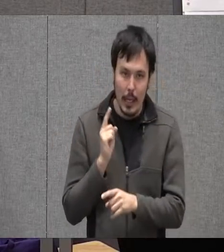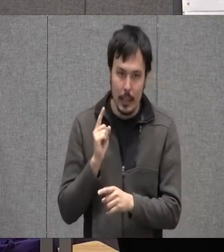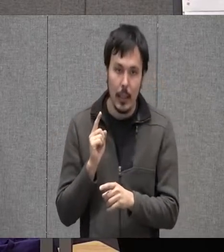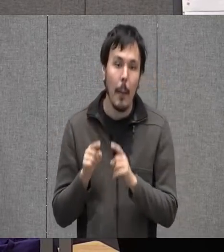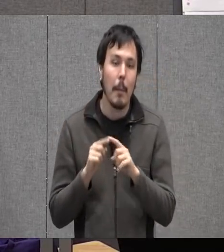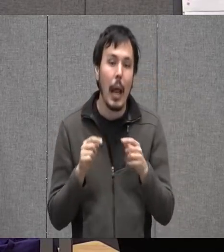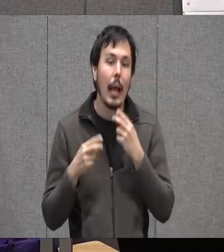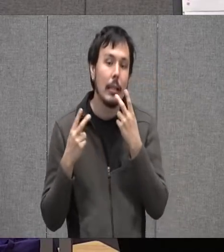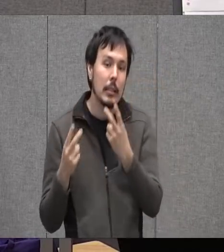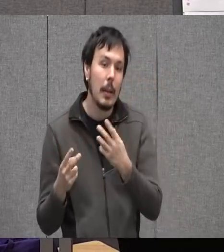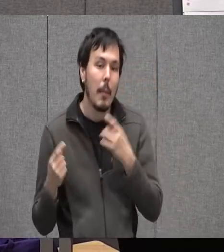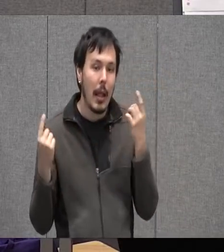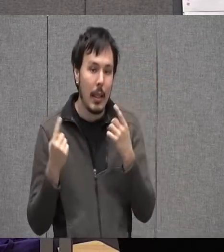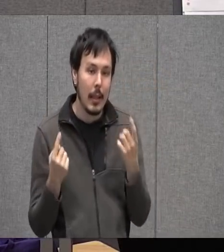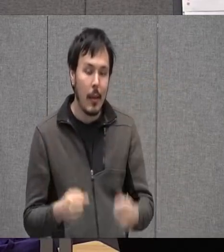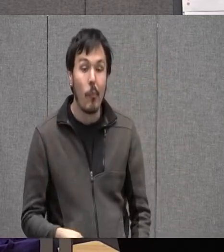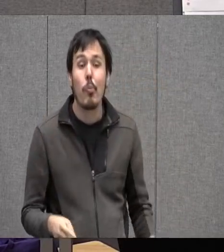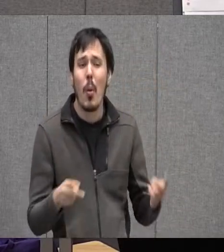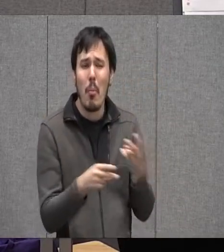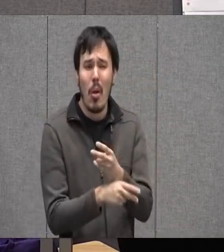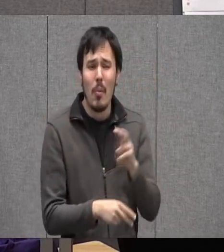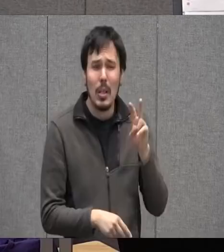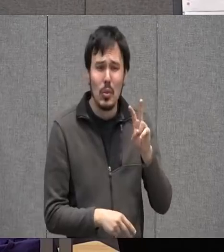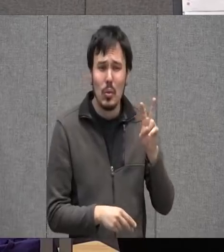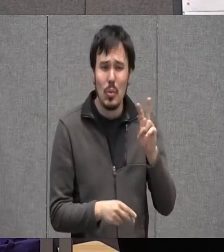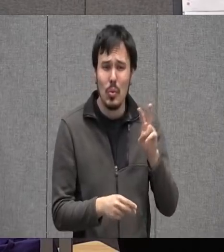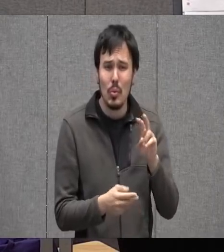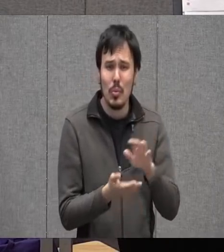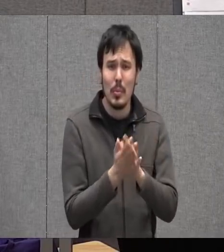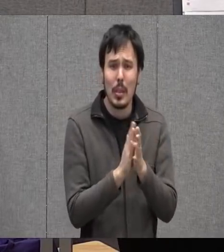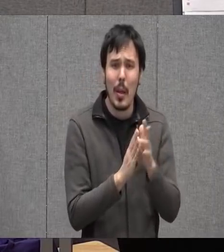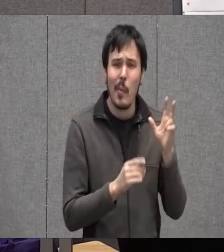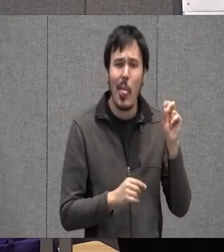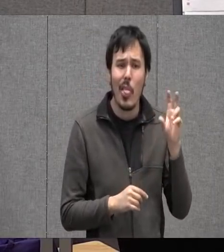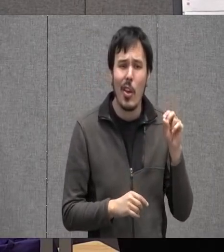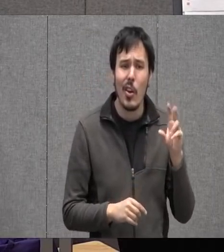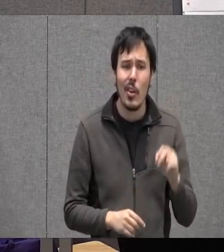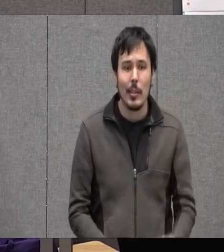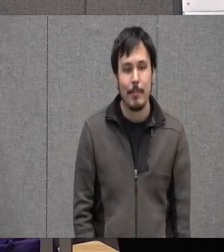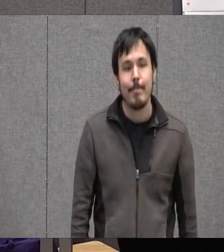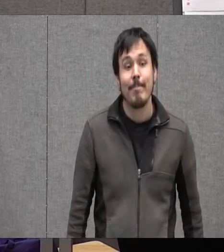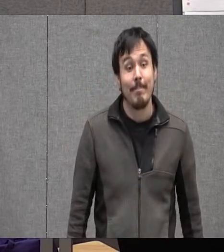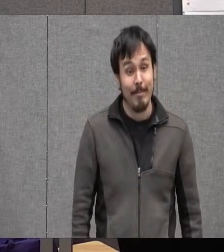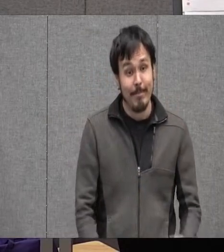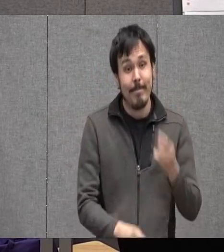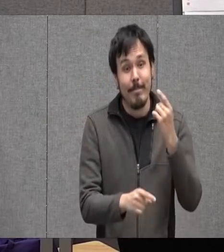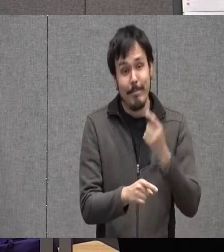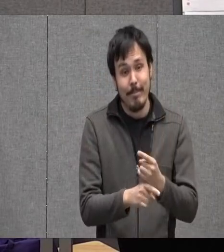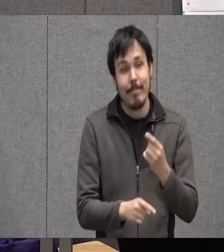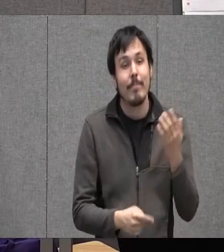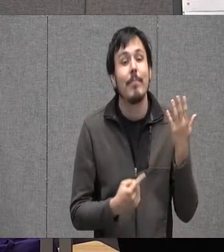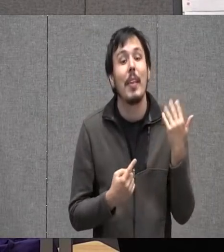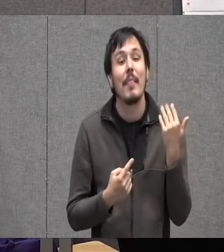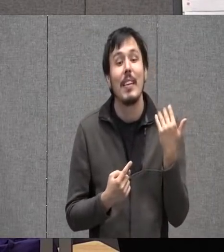what did we multiply two by to get 30? Um, thank you, 15.